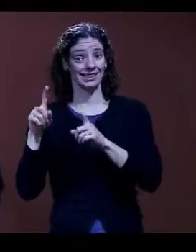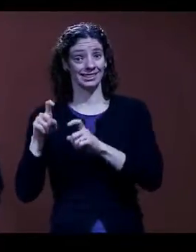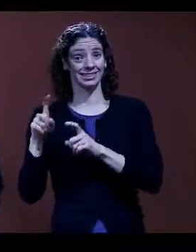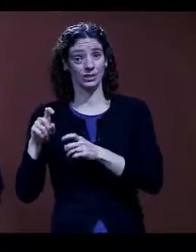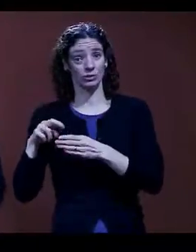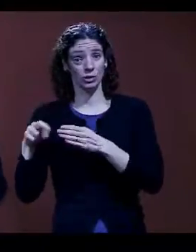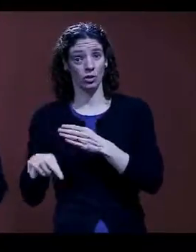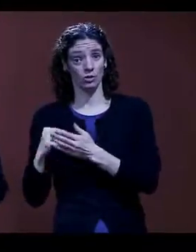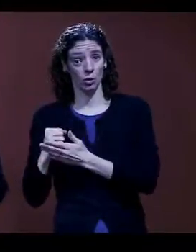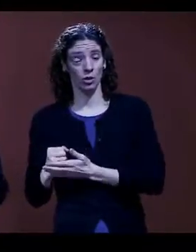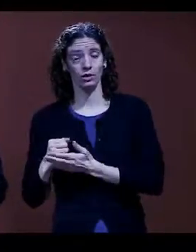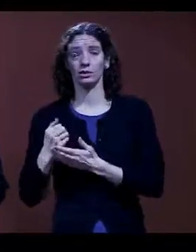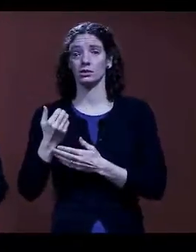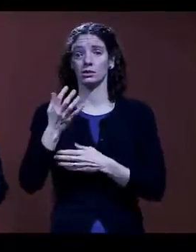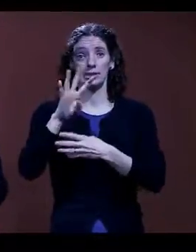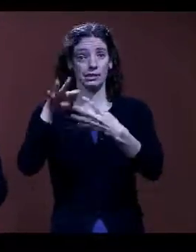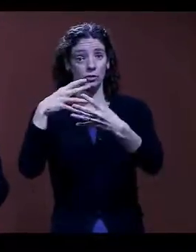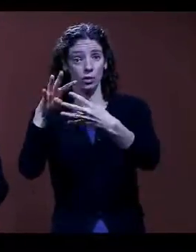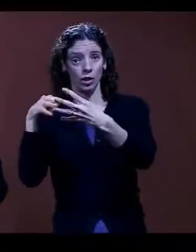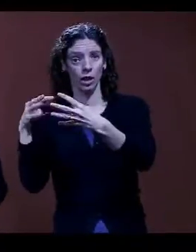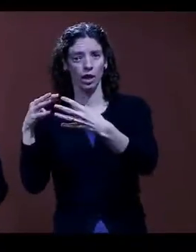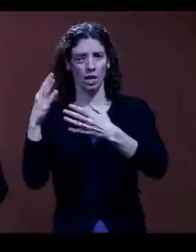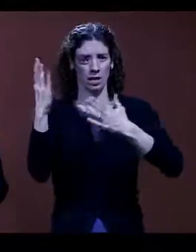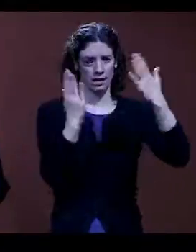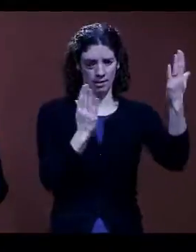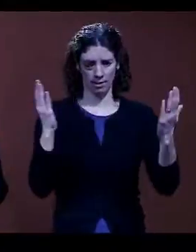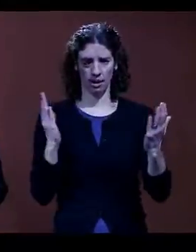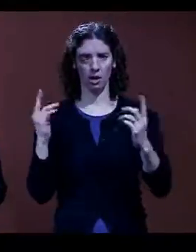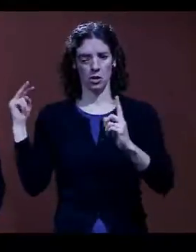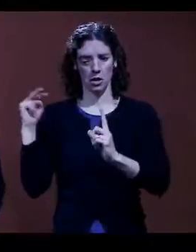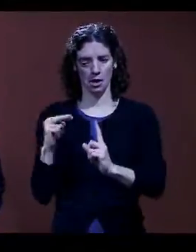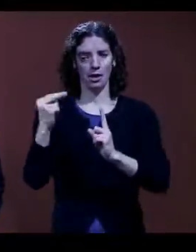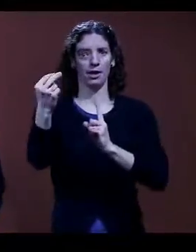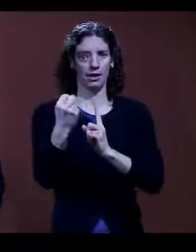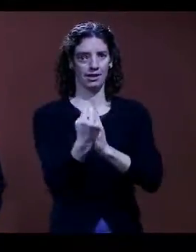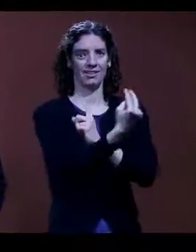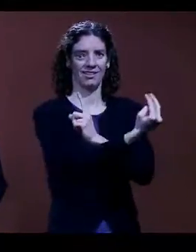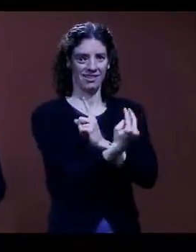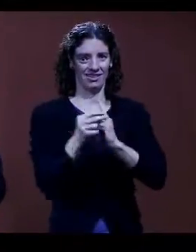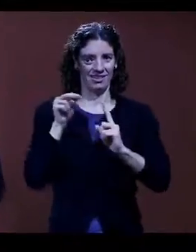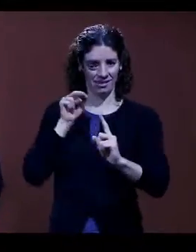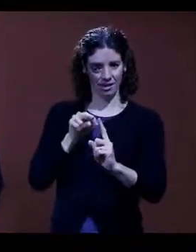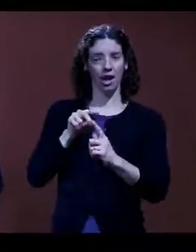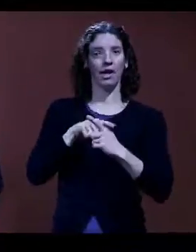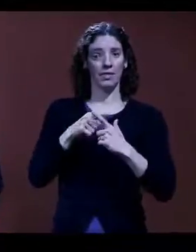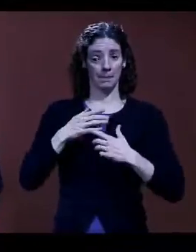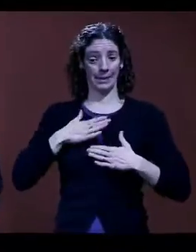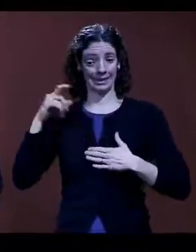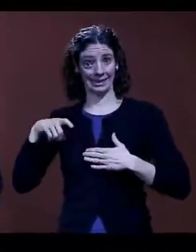and begin to prioritize your needs based on the data, the sources that you have.